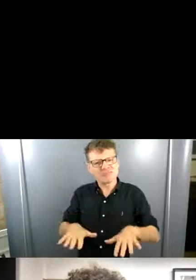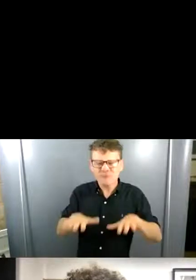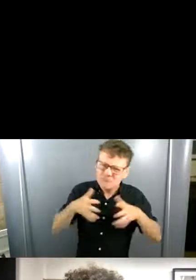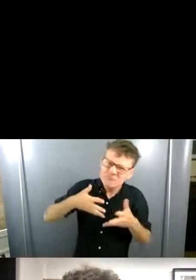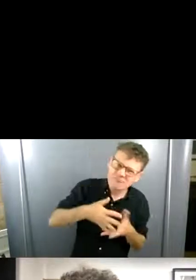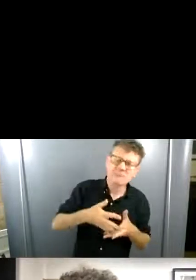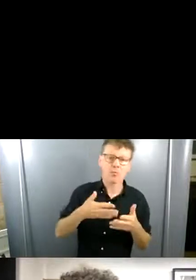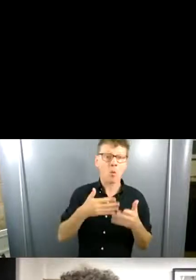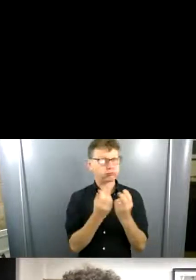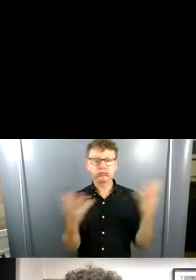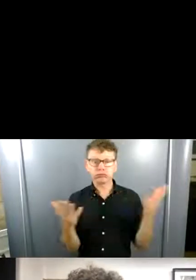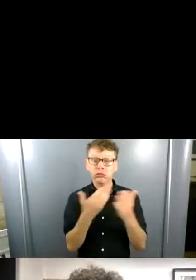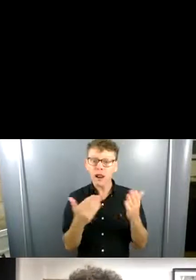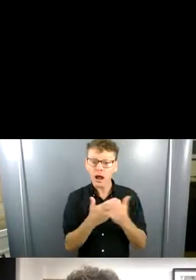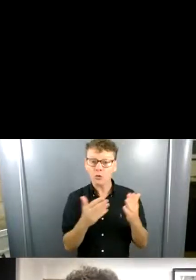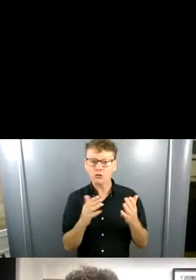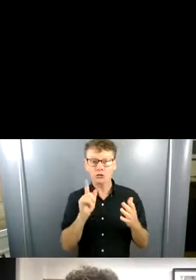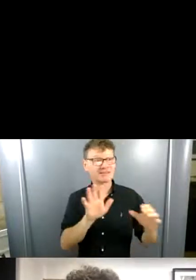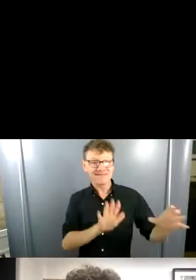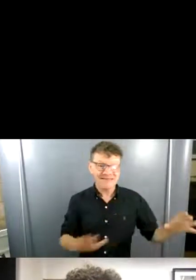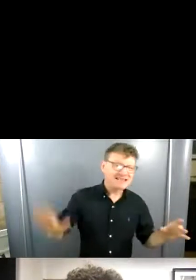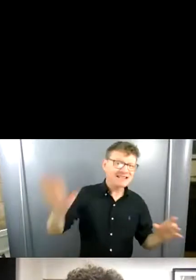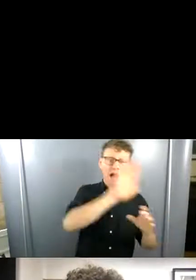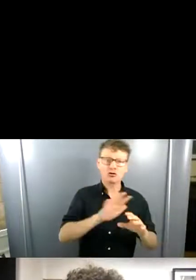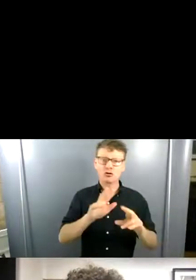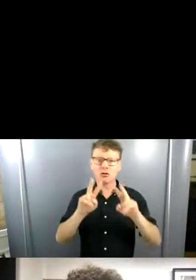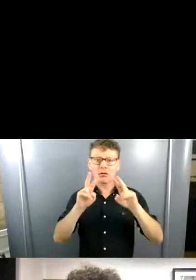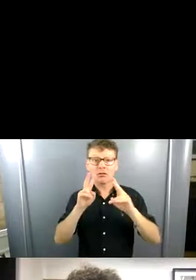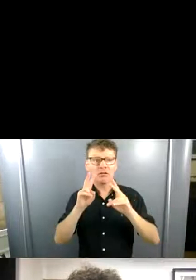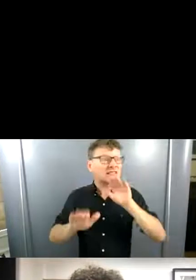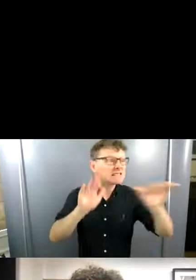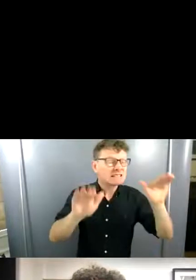only 12 indigenous Australian languages were considered strong which means that they're